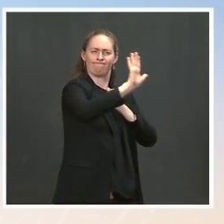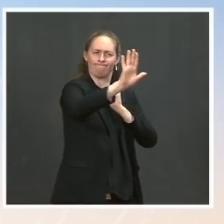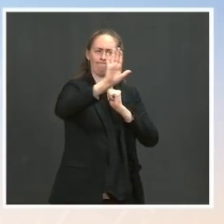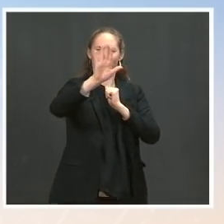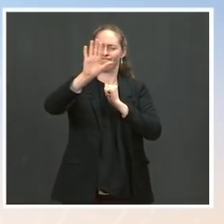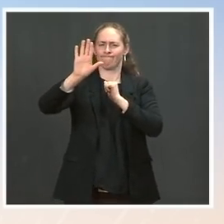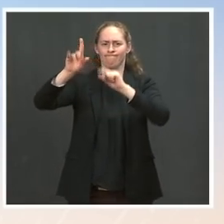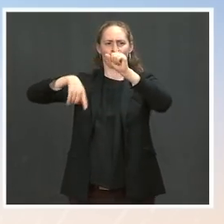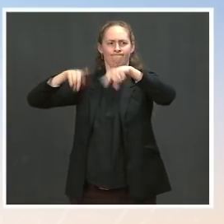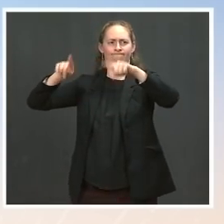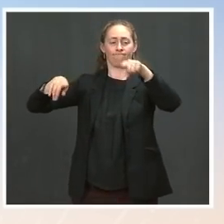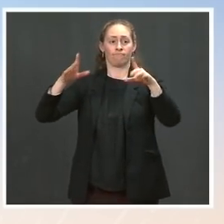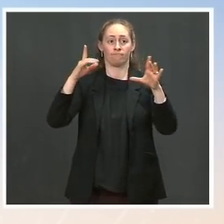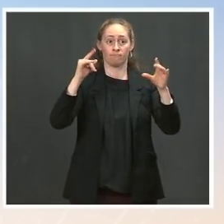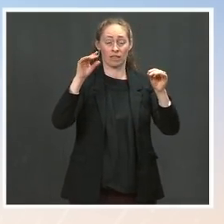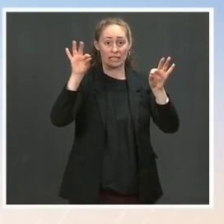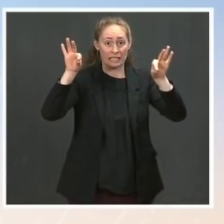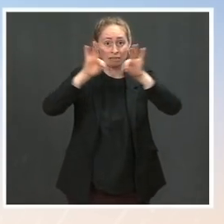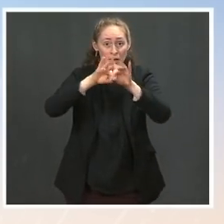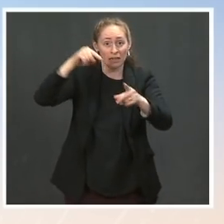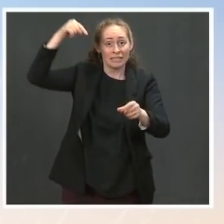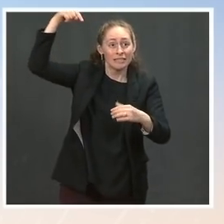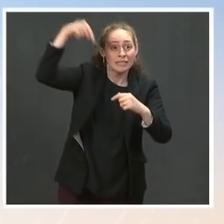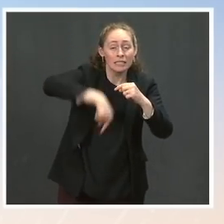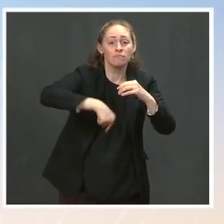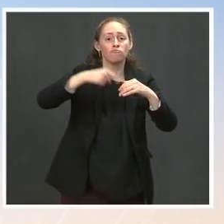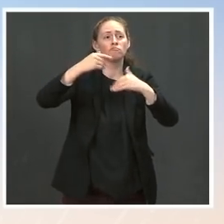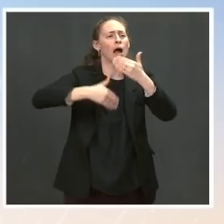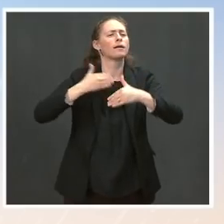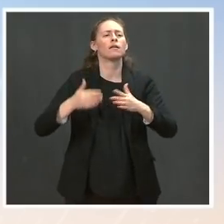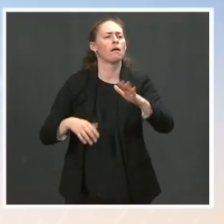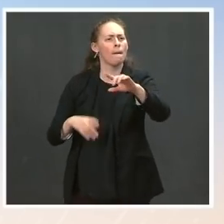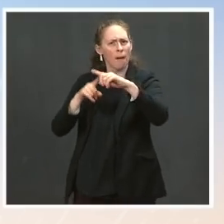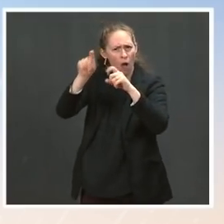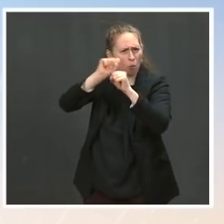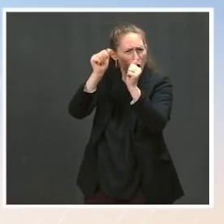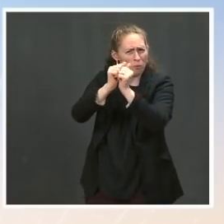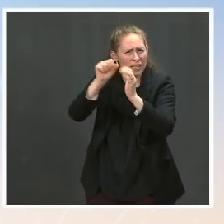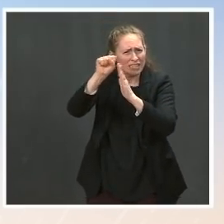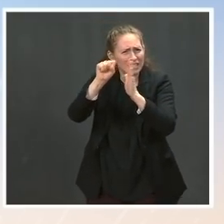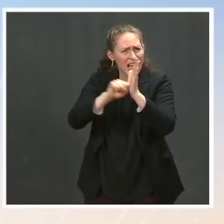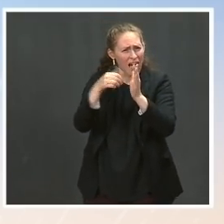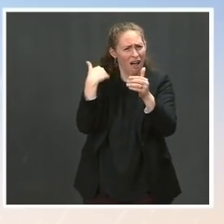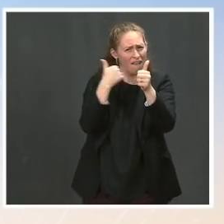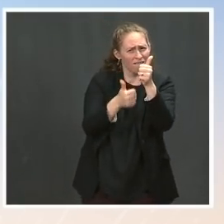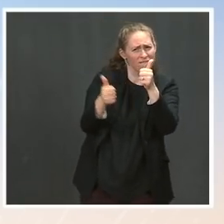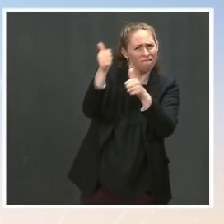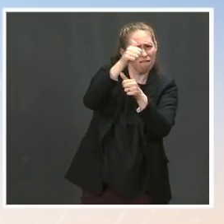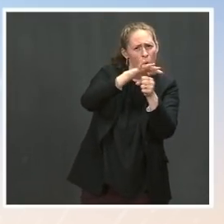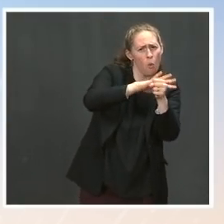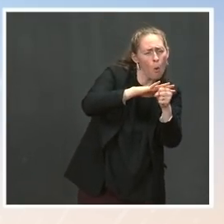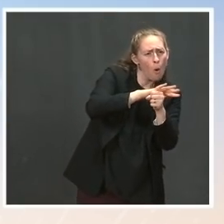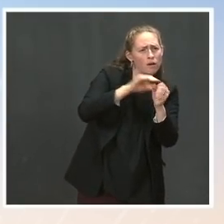to outline for you, but maybe you can -- The Press: But, I mean, did they work with state officials and local departments, as well,